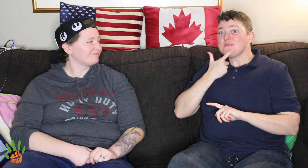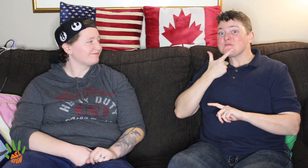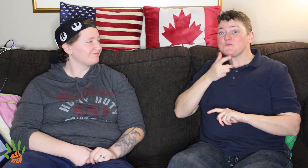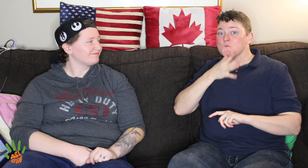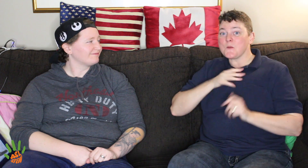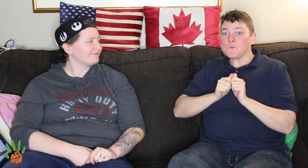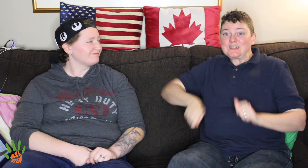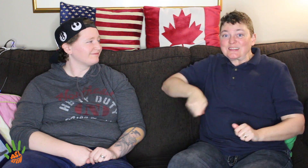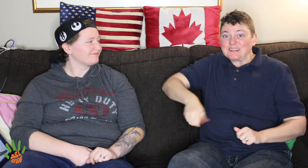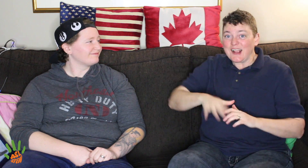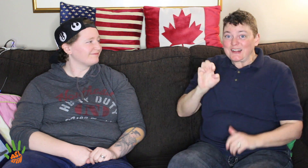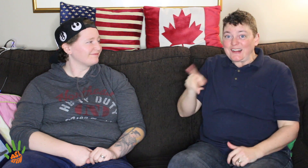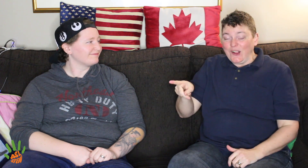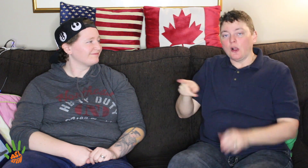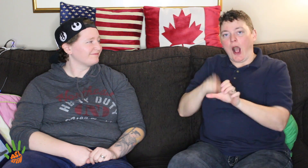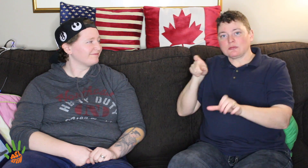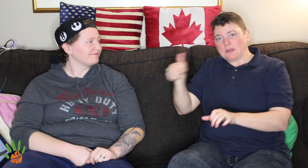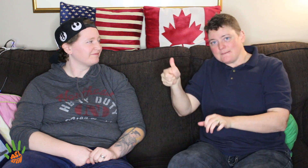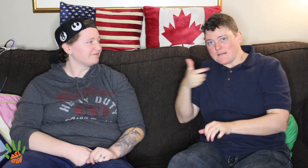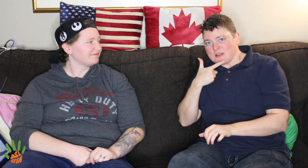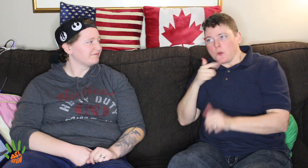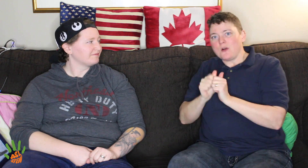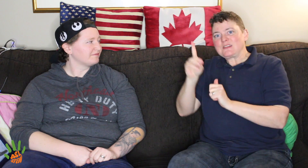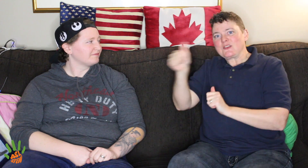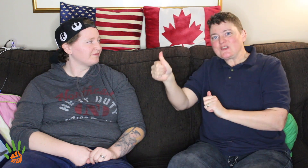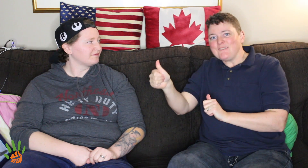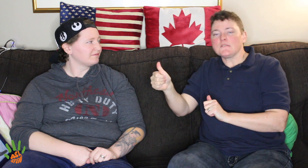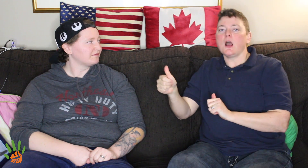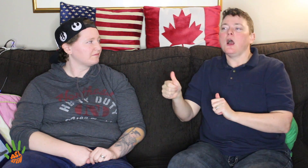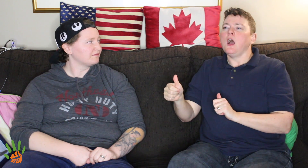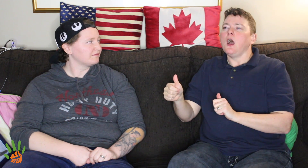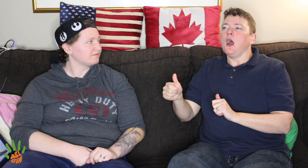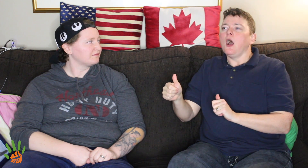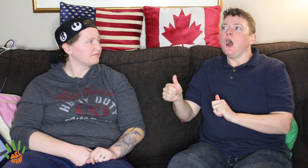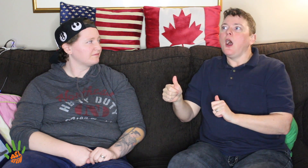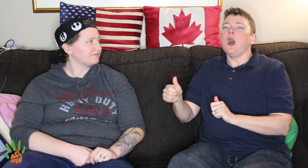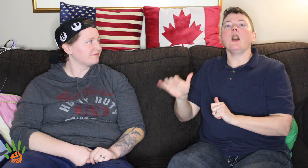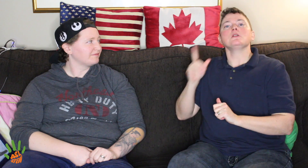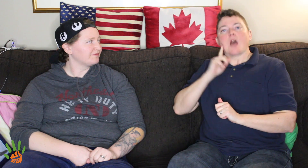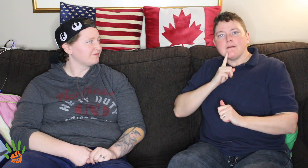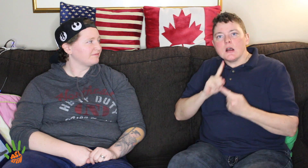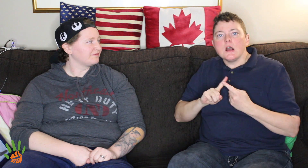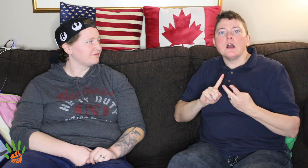there was a lesbian character on there and she was out and was just herself.